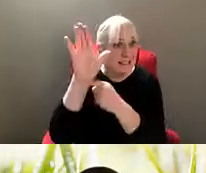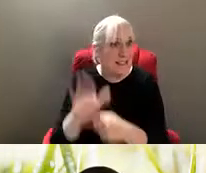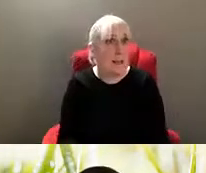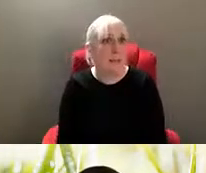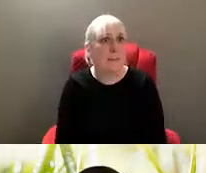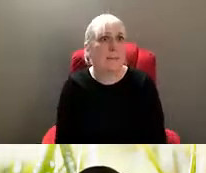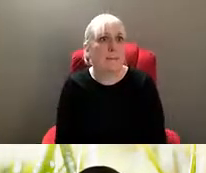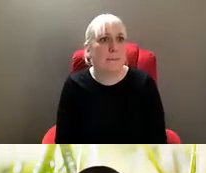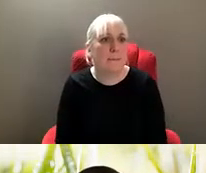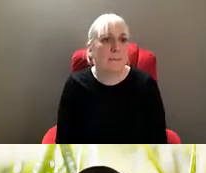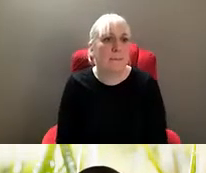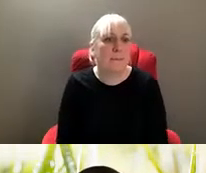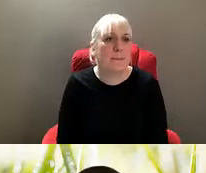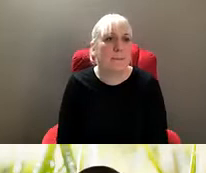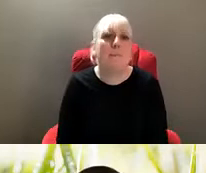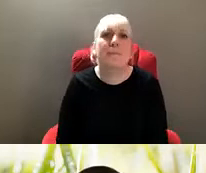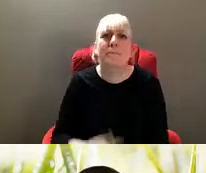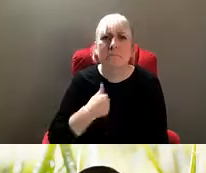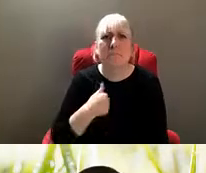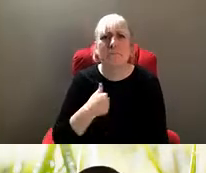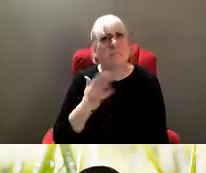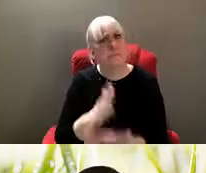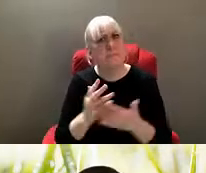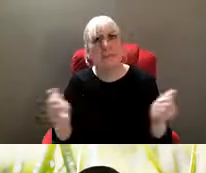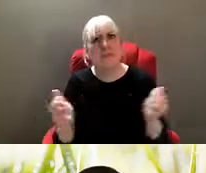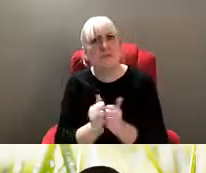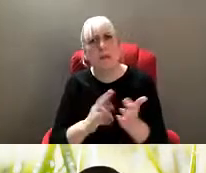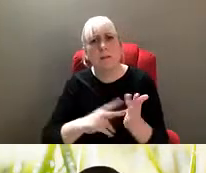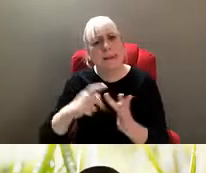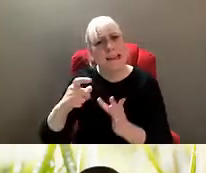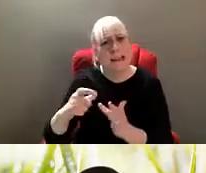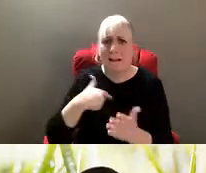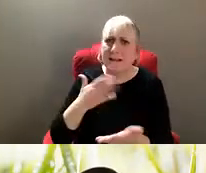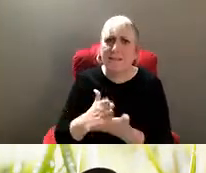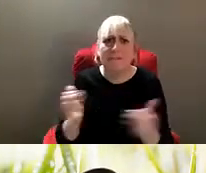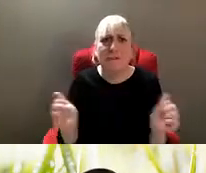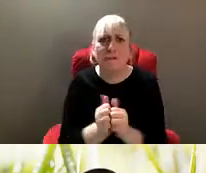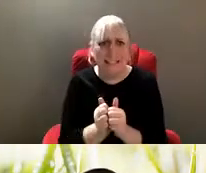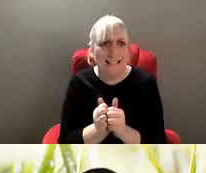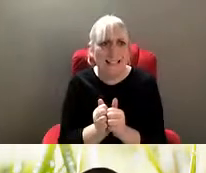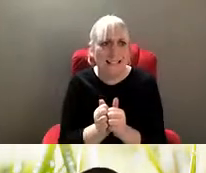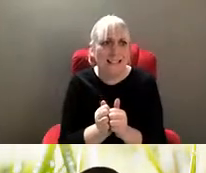yeah i completely agree with nick that um we do and we are trying to advocate for that i